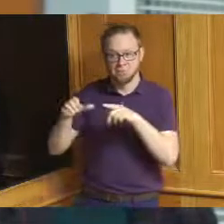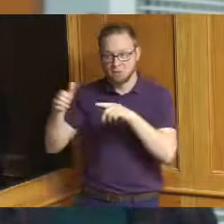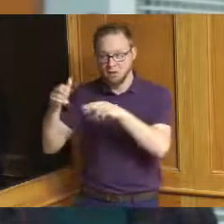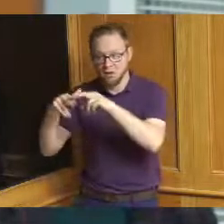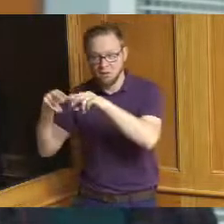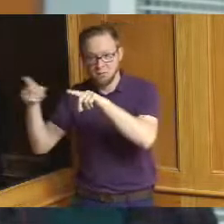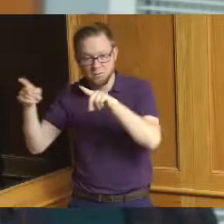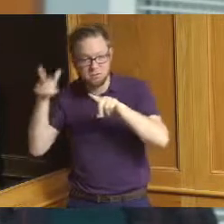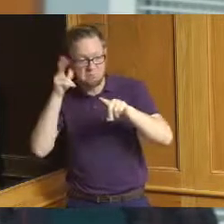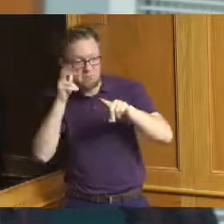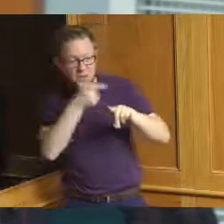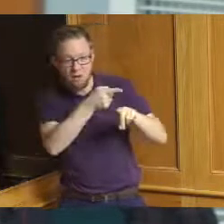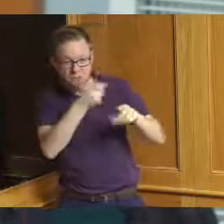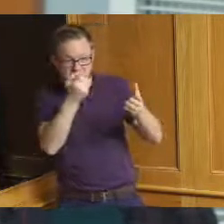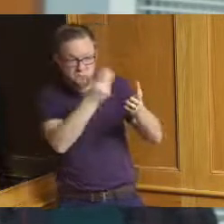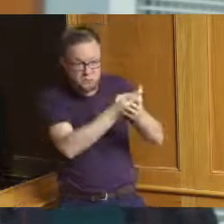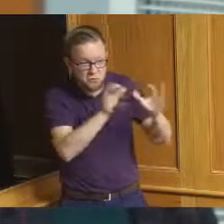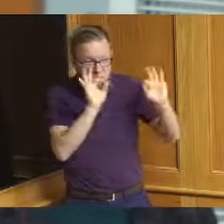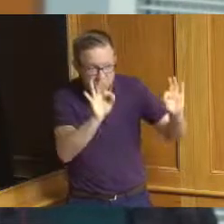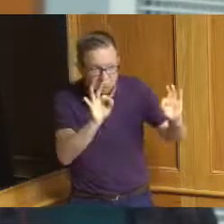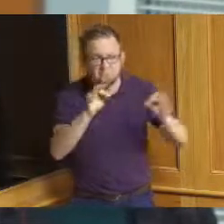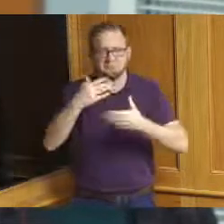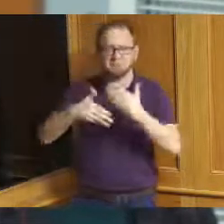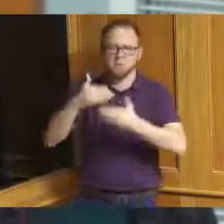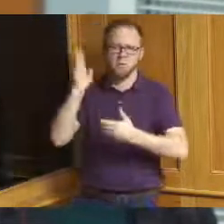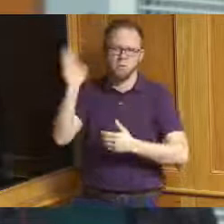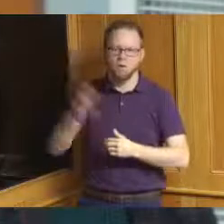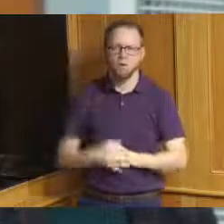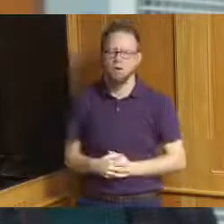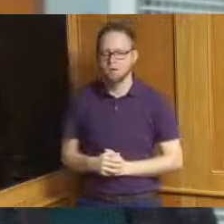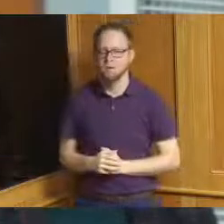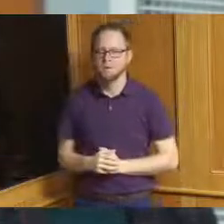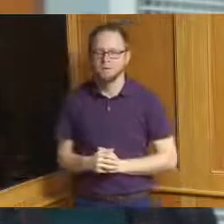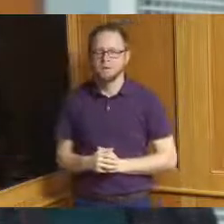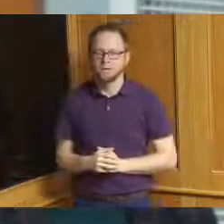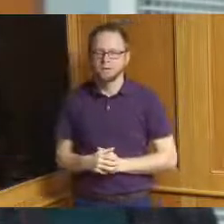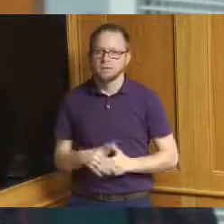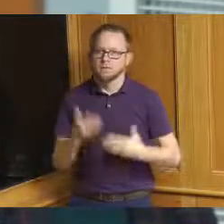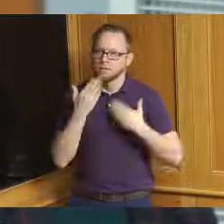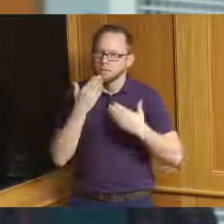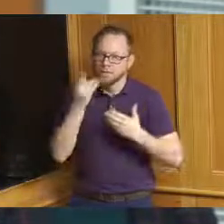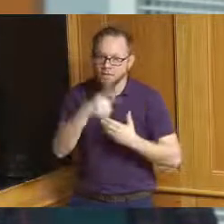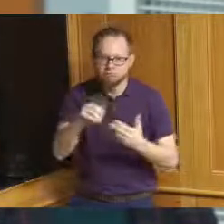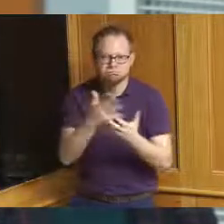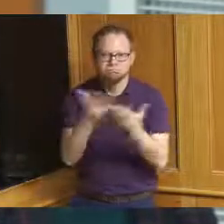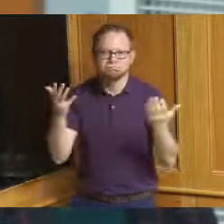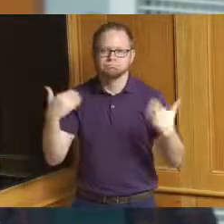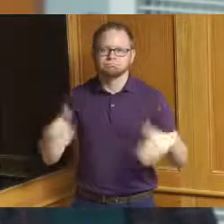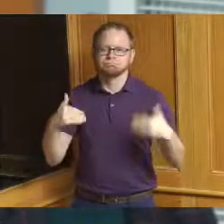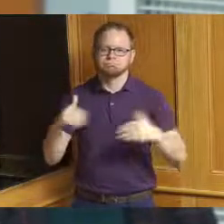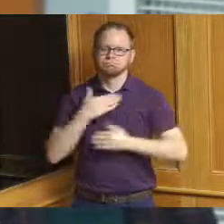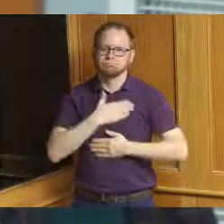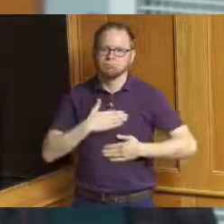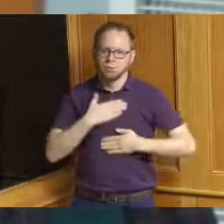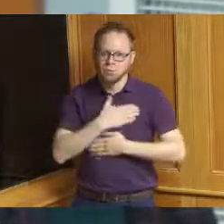signed on to this resolution so again thank you all so much i appreciate the very kind words and